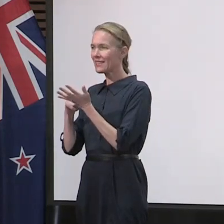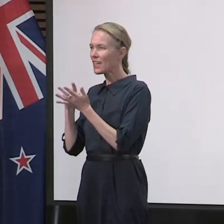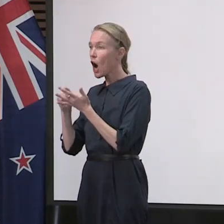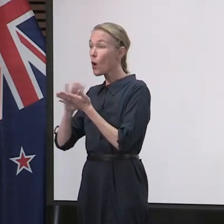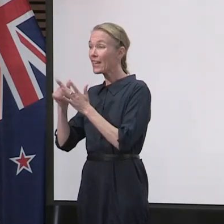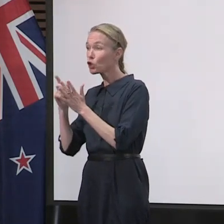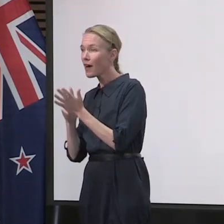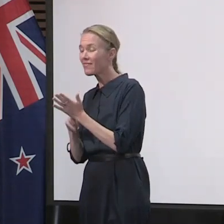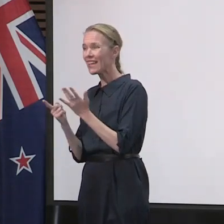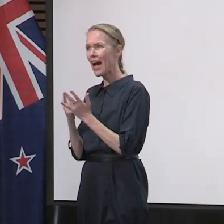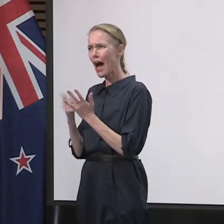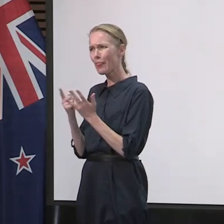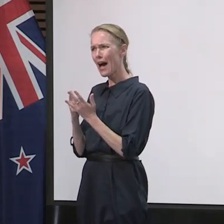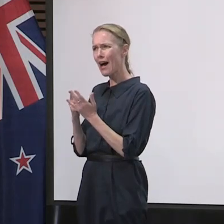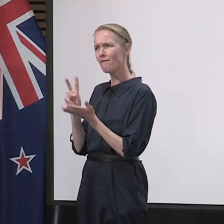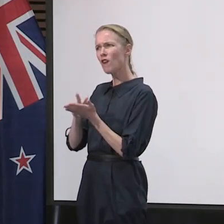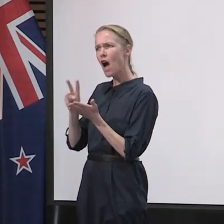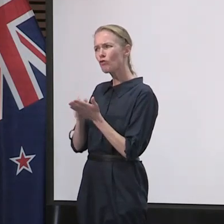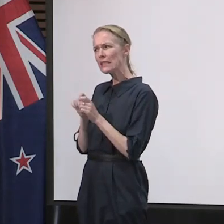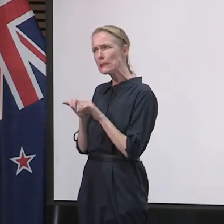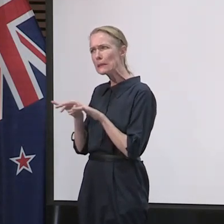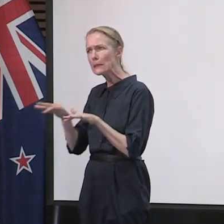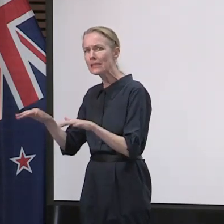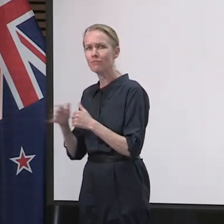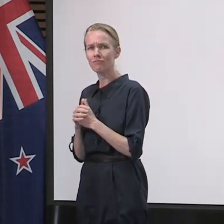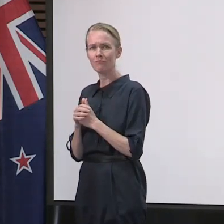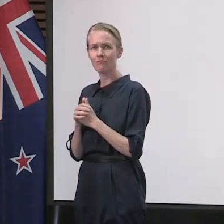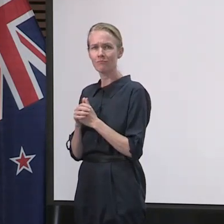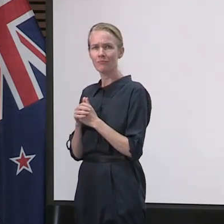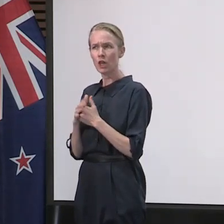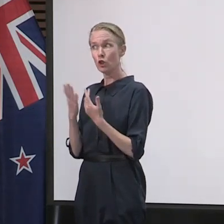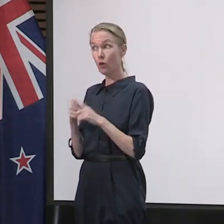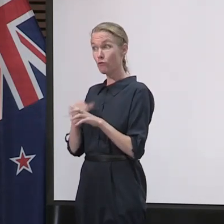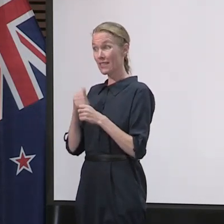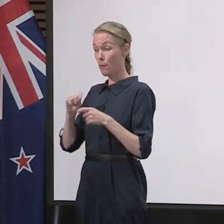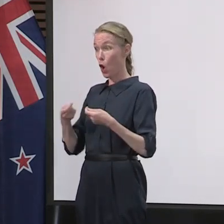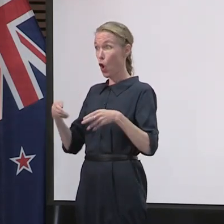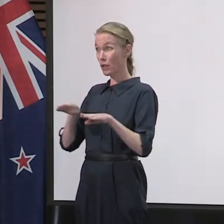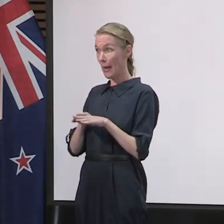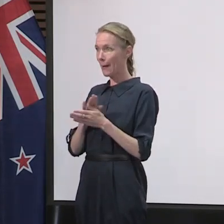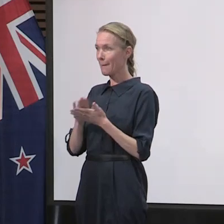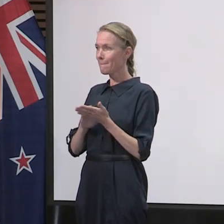well, I'm thinking of HIV and